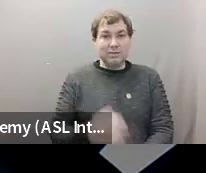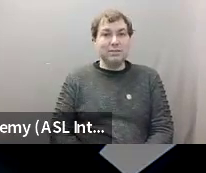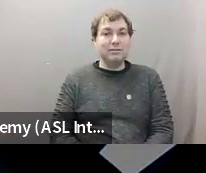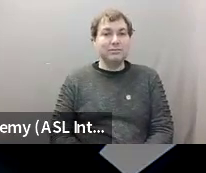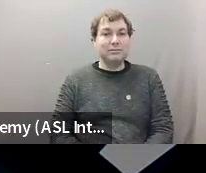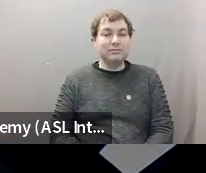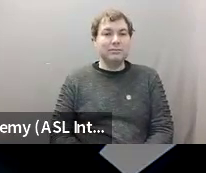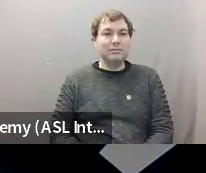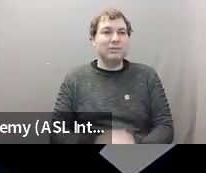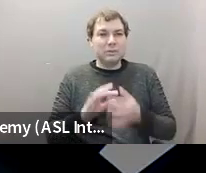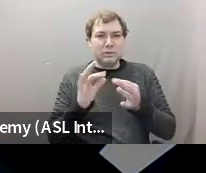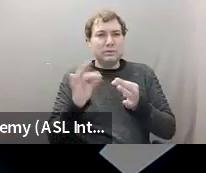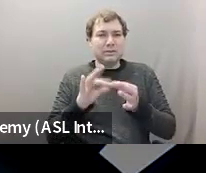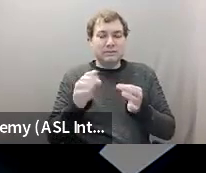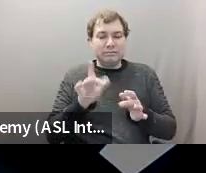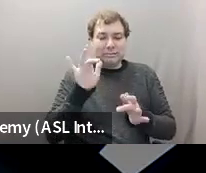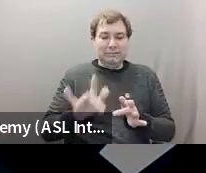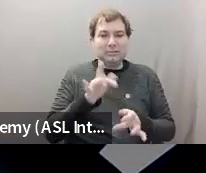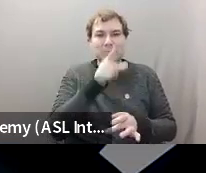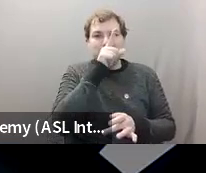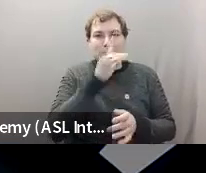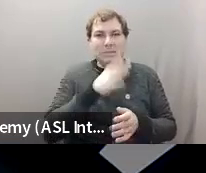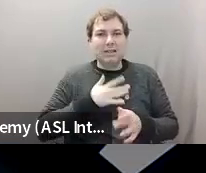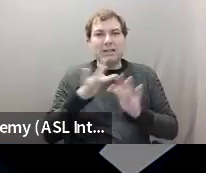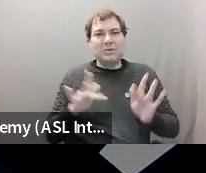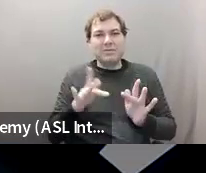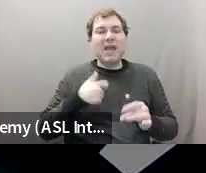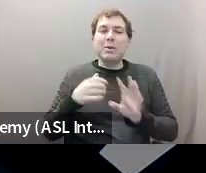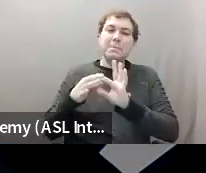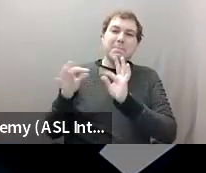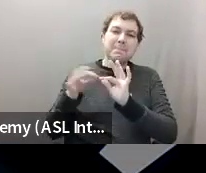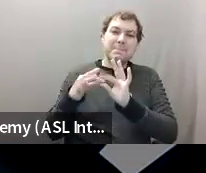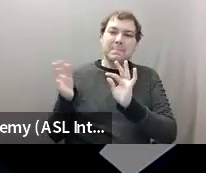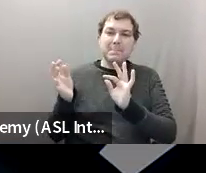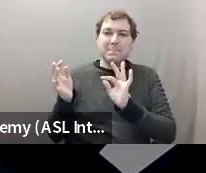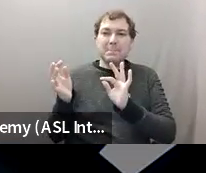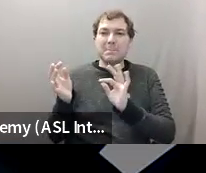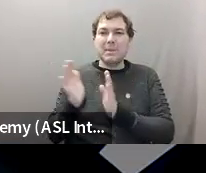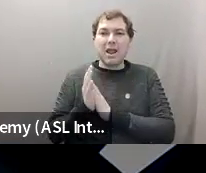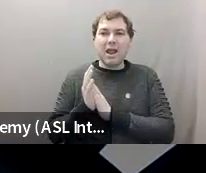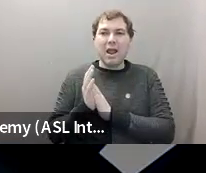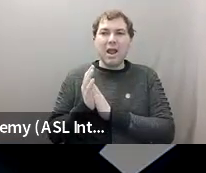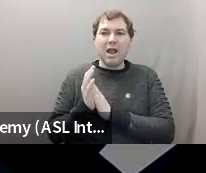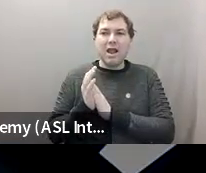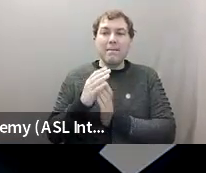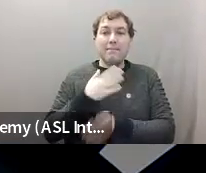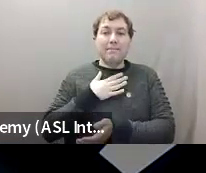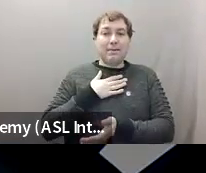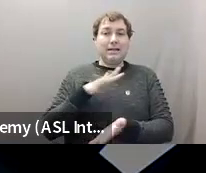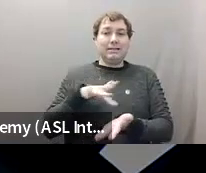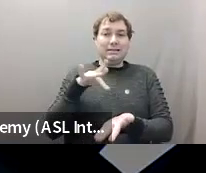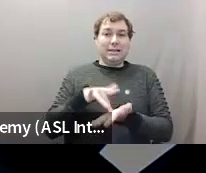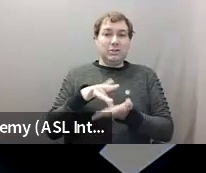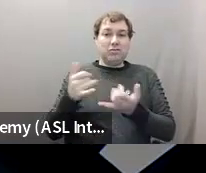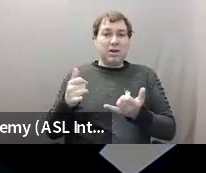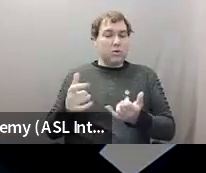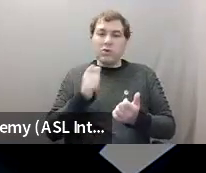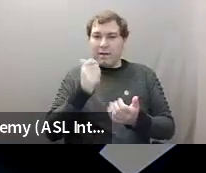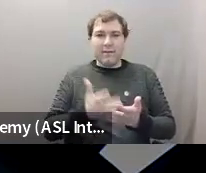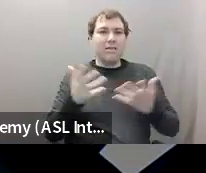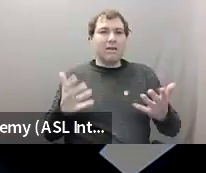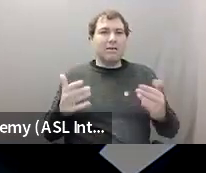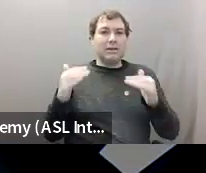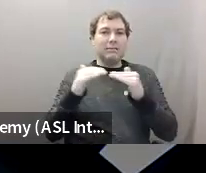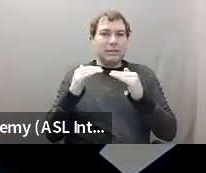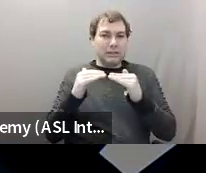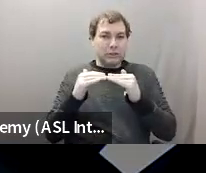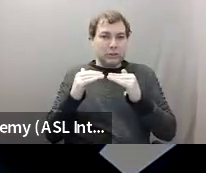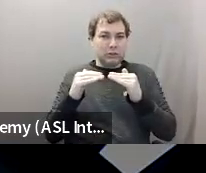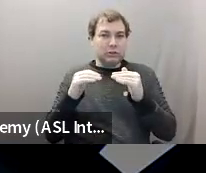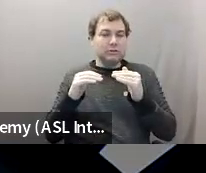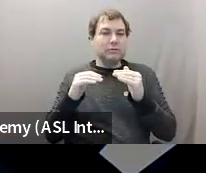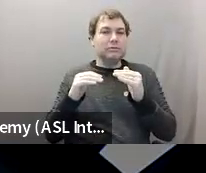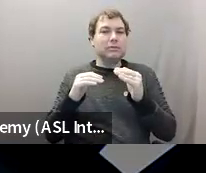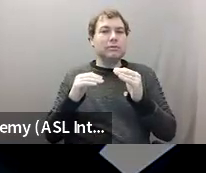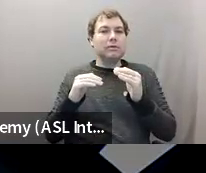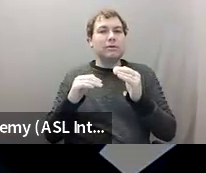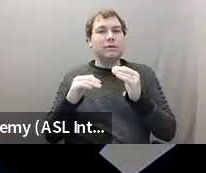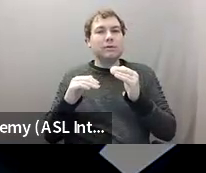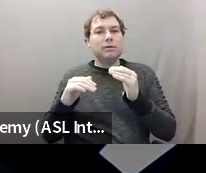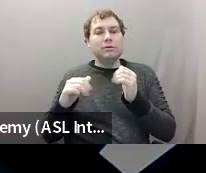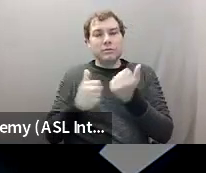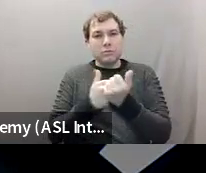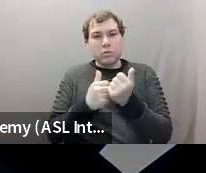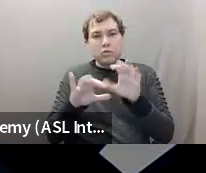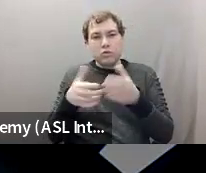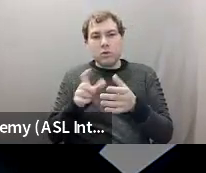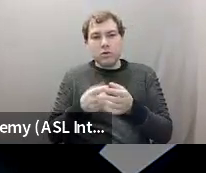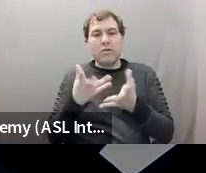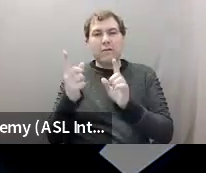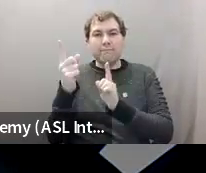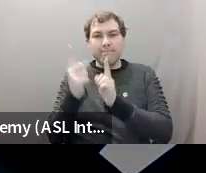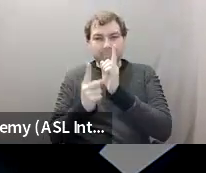Cherelle Daniel: As soon as I figure out how to unmute my computer I was just going to say at my center right now, we don't have a lot of peer support groups, so I do do a lot of one to one peer support.